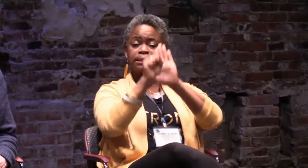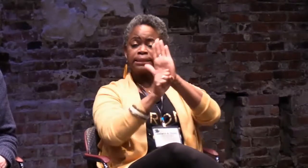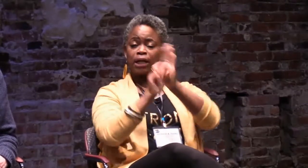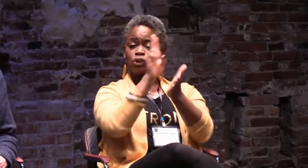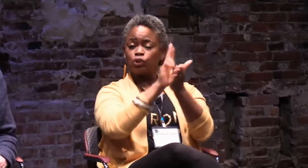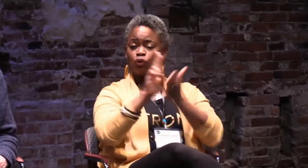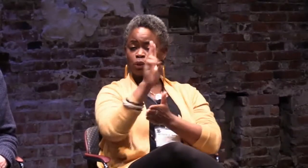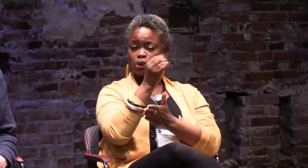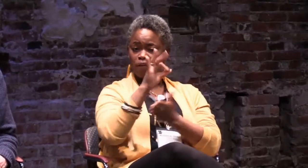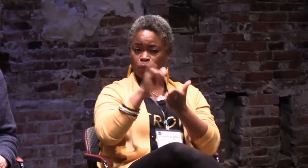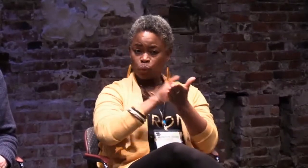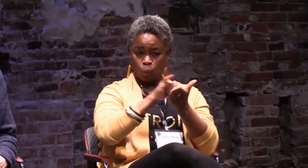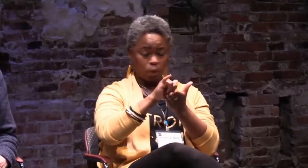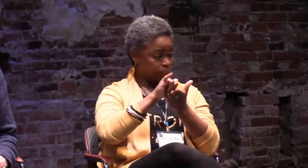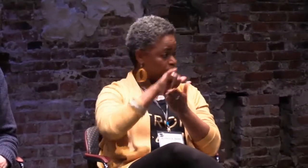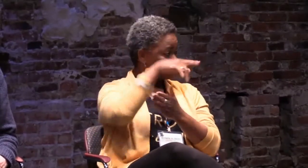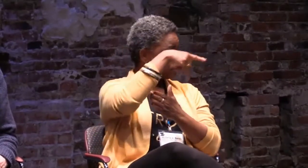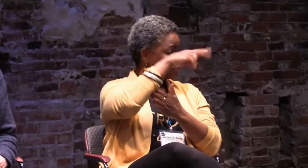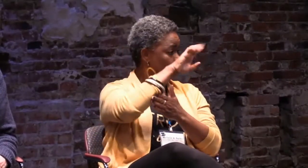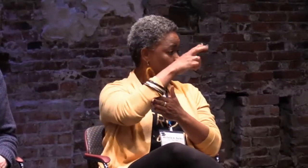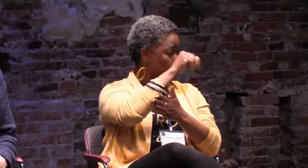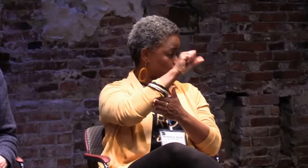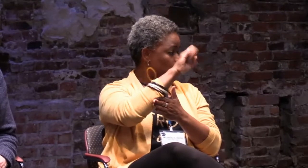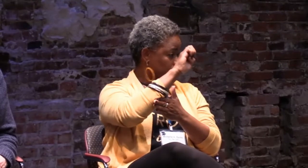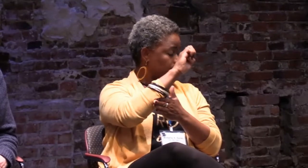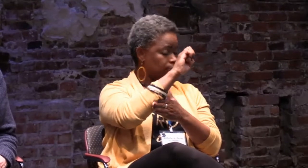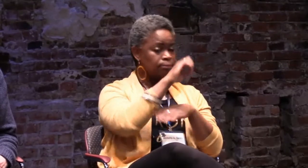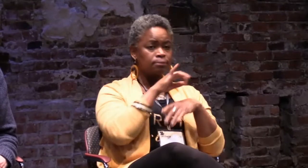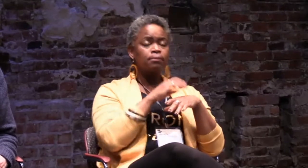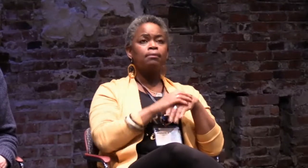So my next academic step, at that point, was to go to New York.